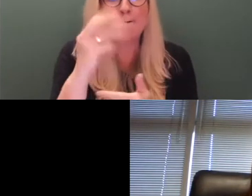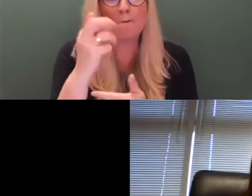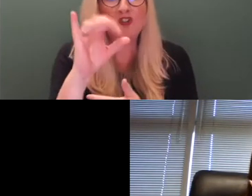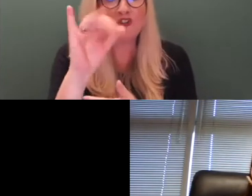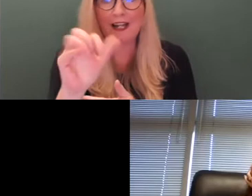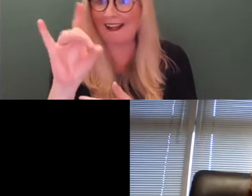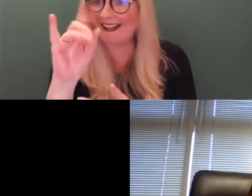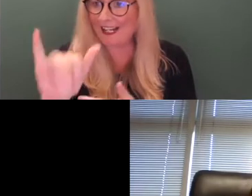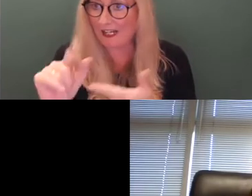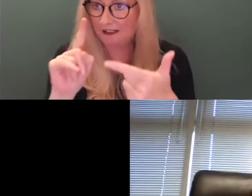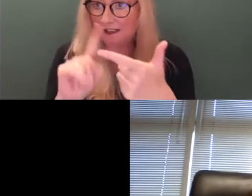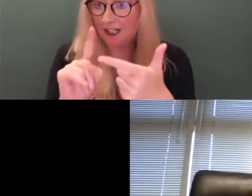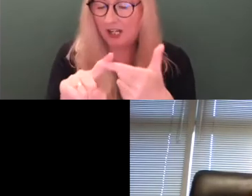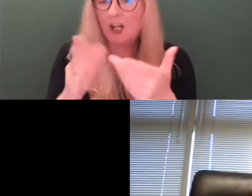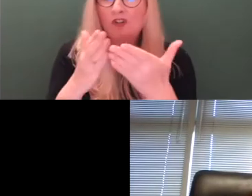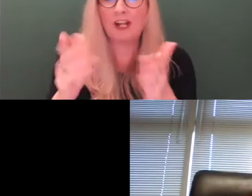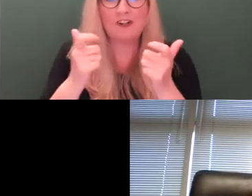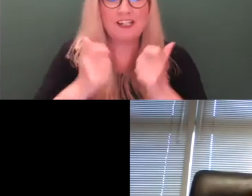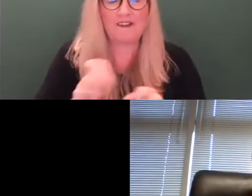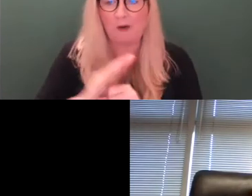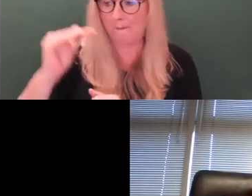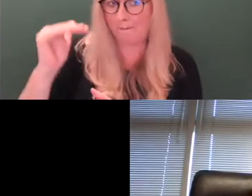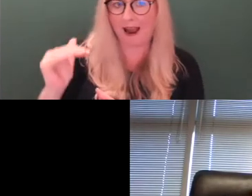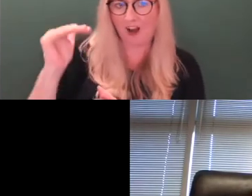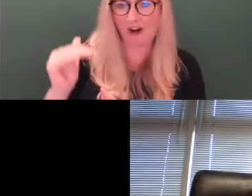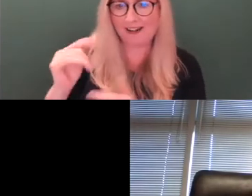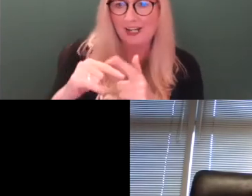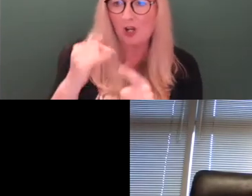who is the general solicitor for minors and wards of court and she was appointed to that